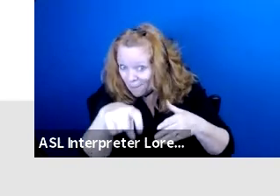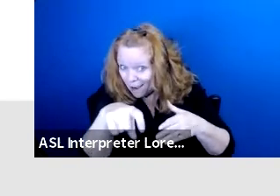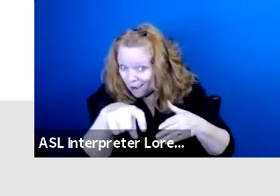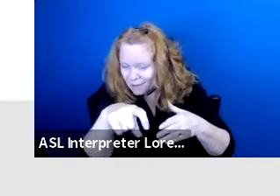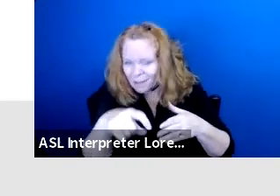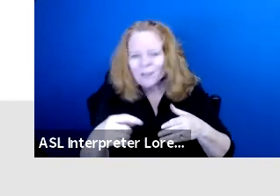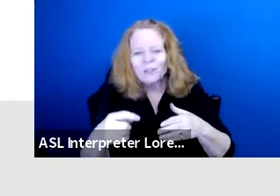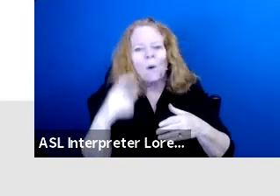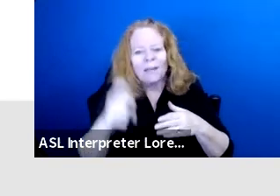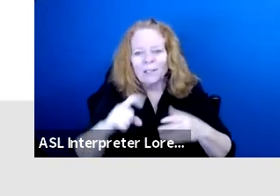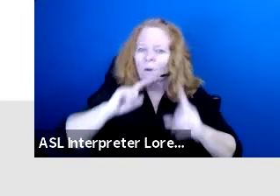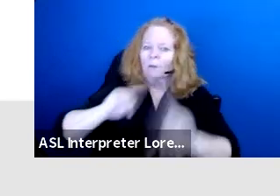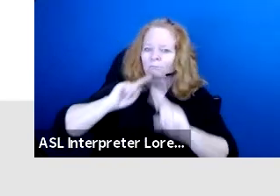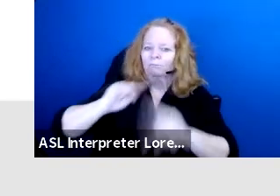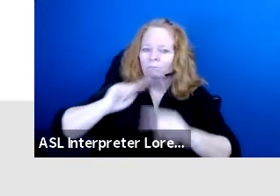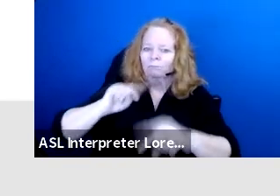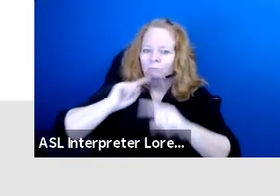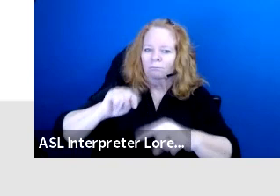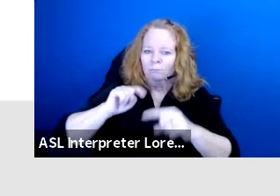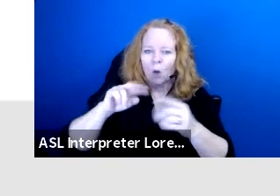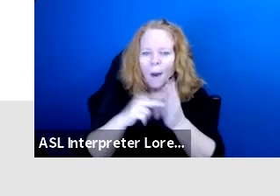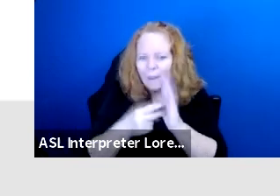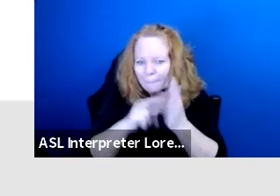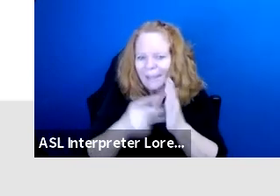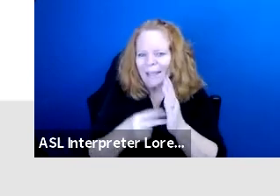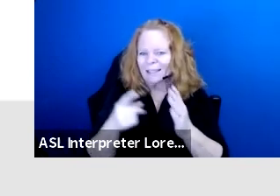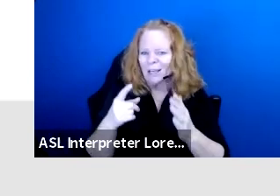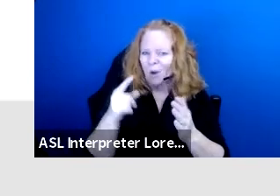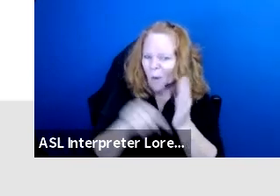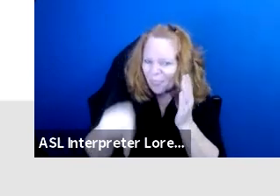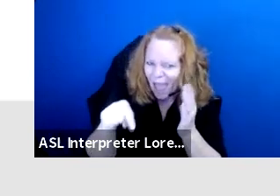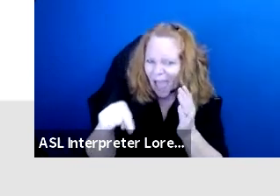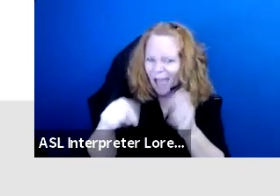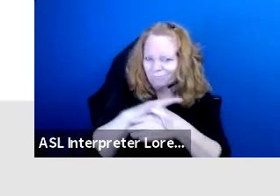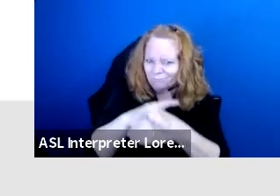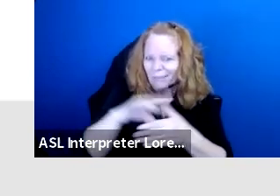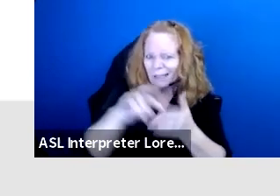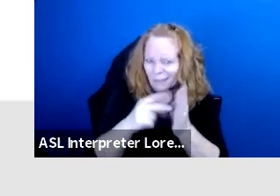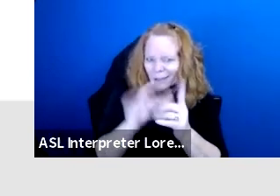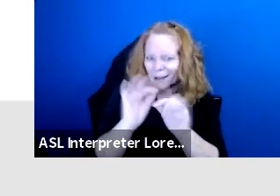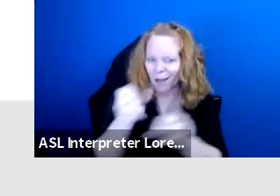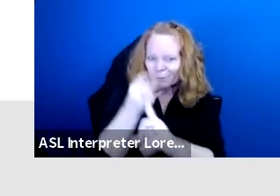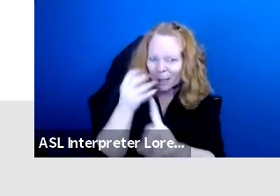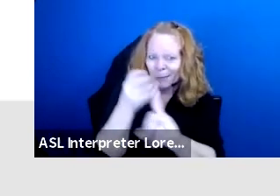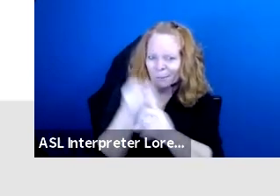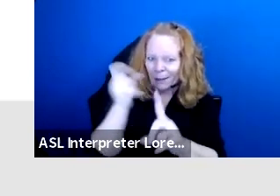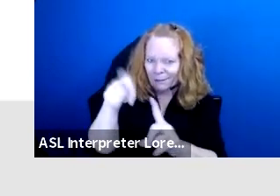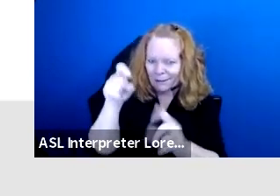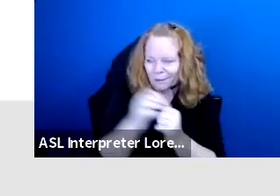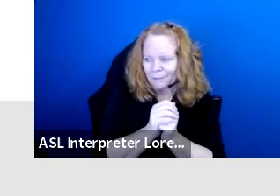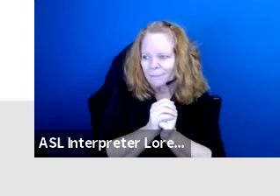about what it means and what is required for it then clearly you're going to need someone with